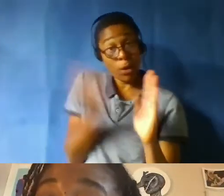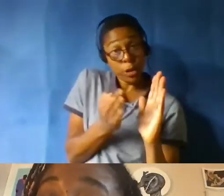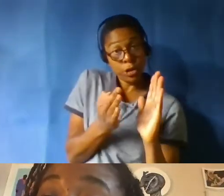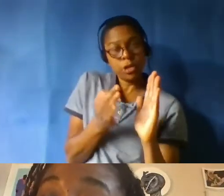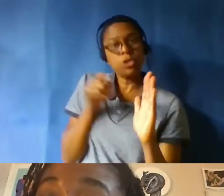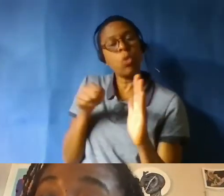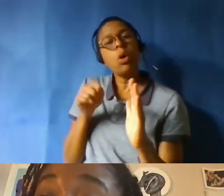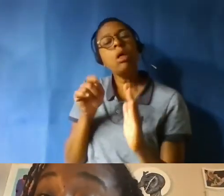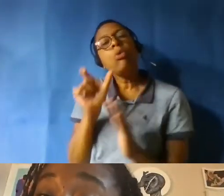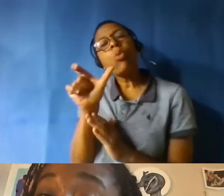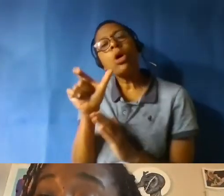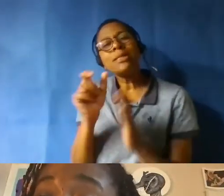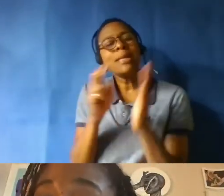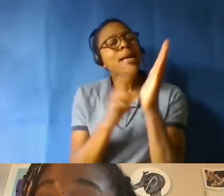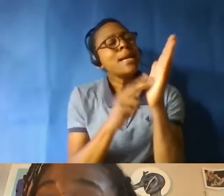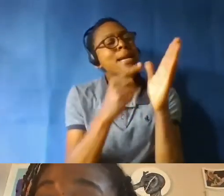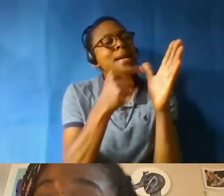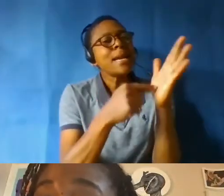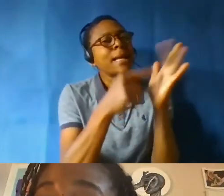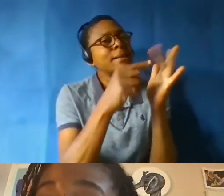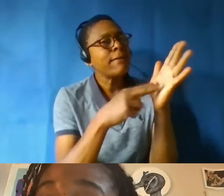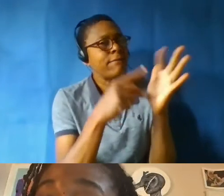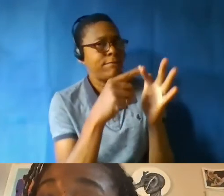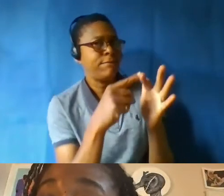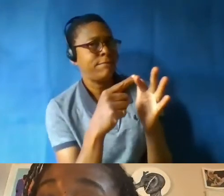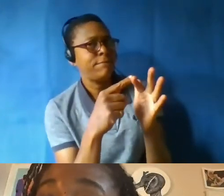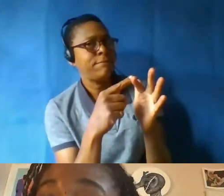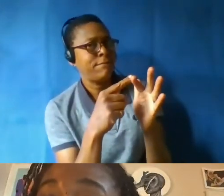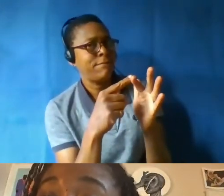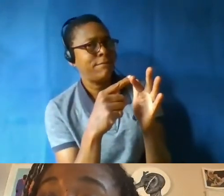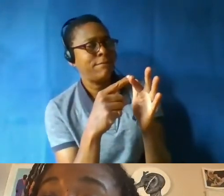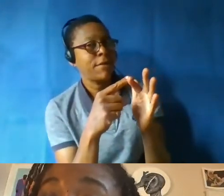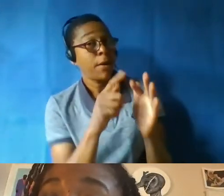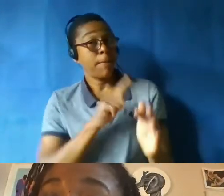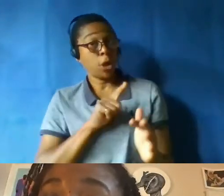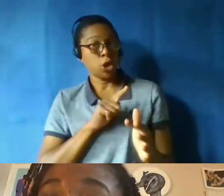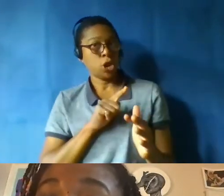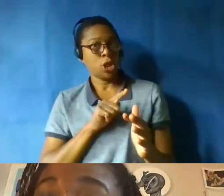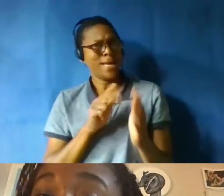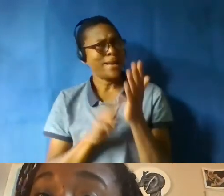folks in the US have had used against them and use themselves to describe a